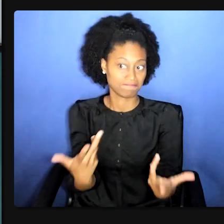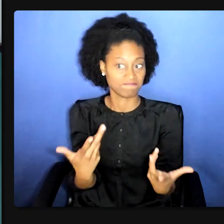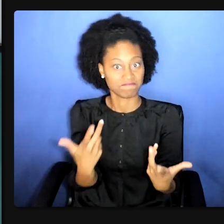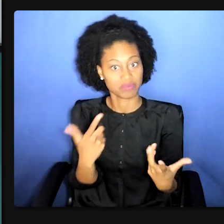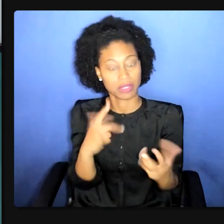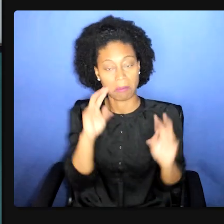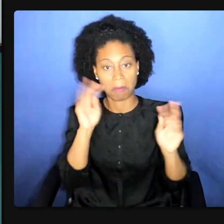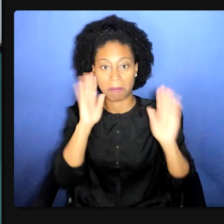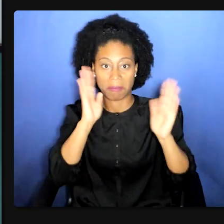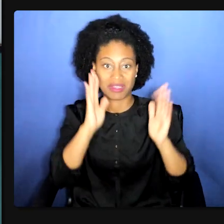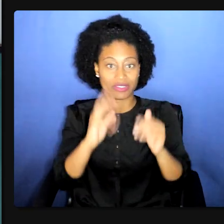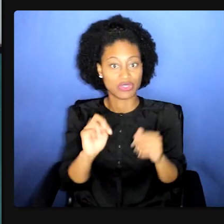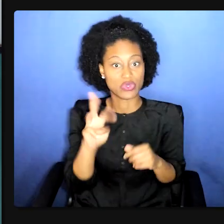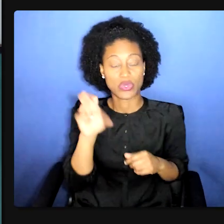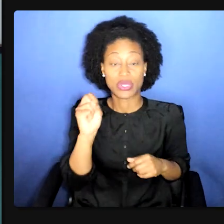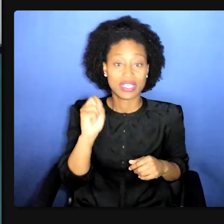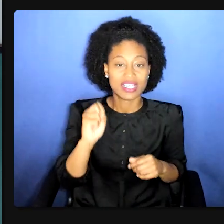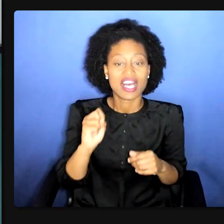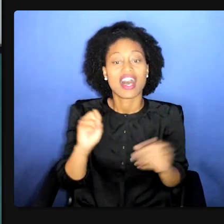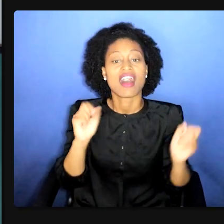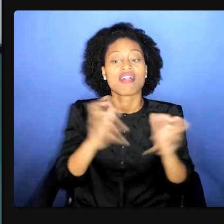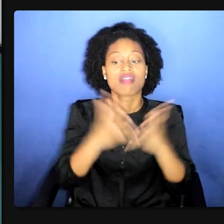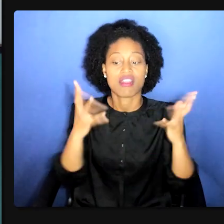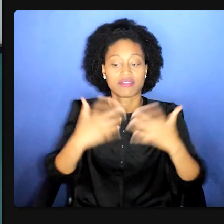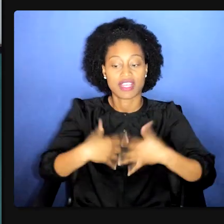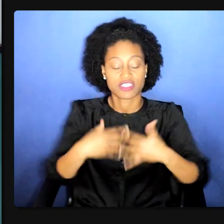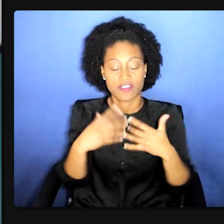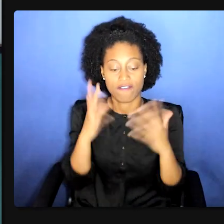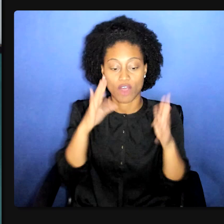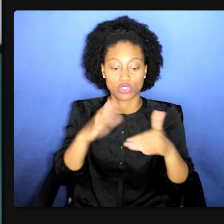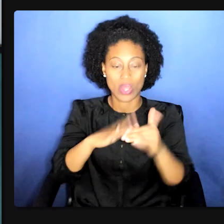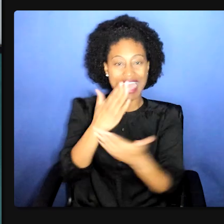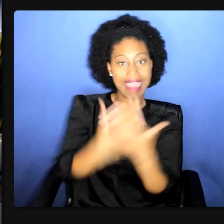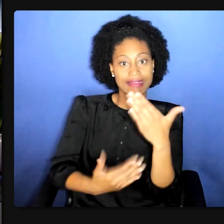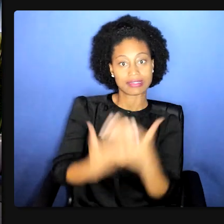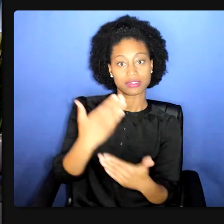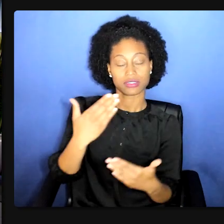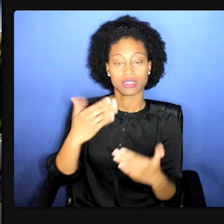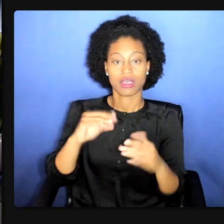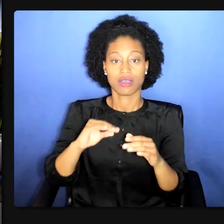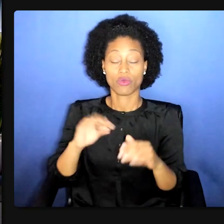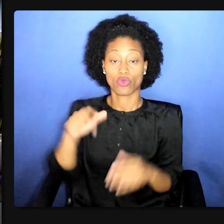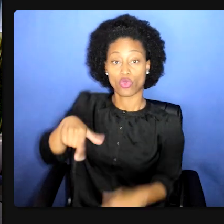are moving towards a more hand centric approach so you know with quest obviously they're bringing